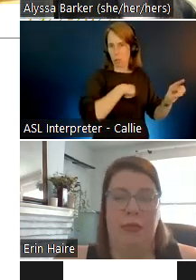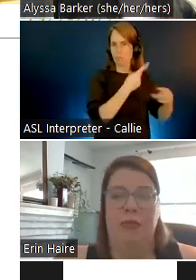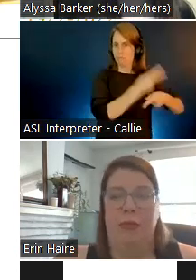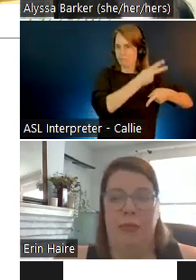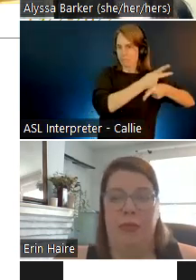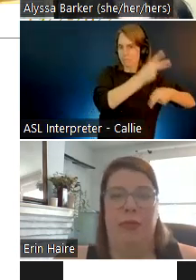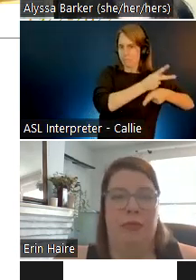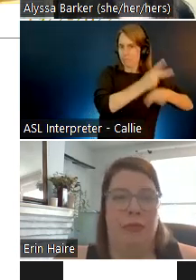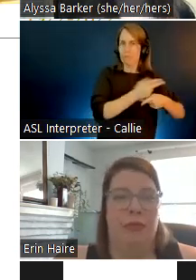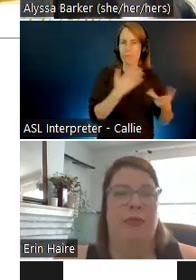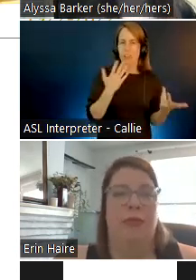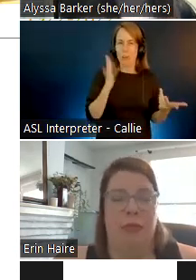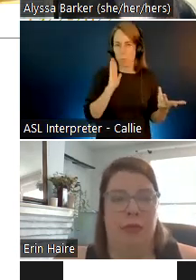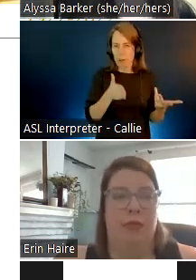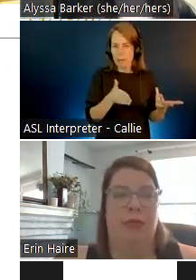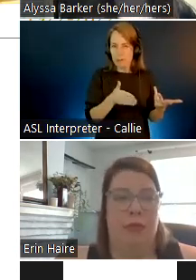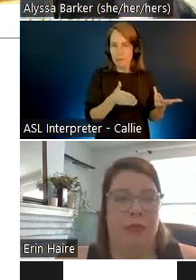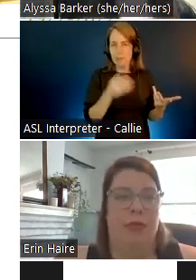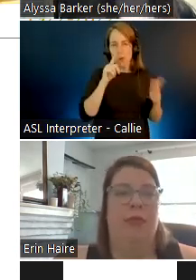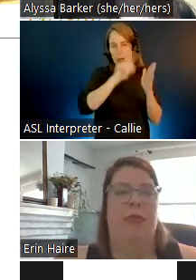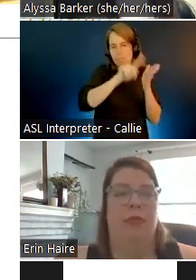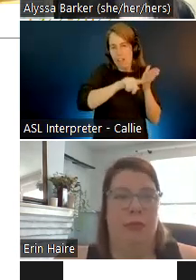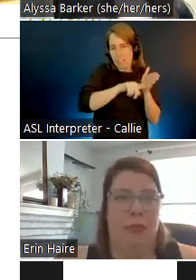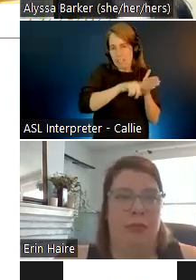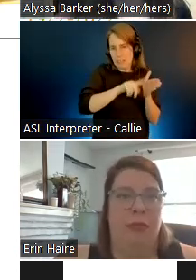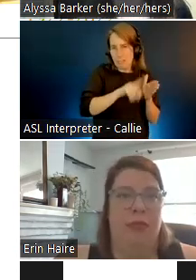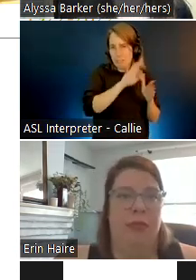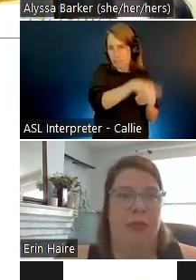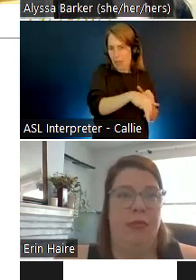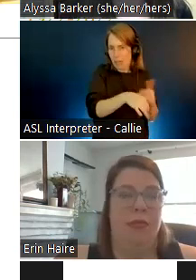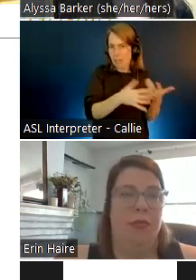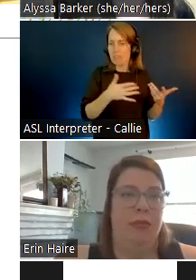they'll probably send it to us for investigation um they pretty much let us handle almost all the